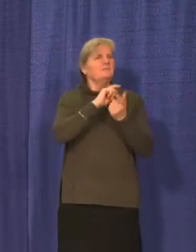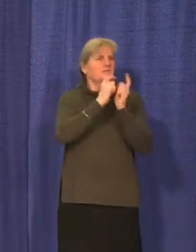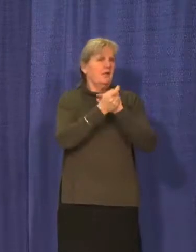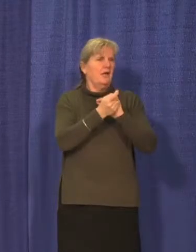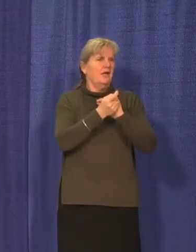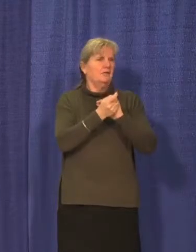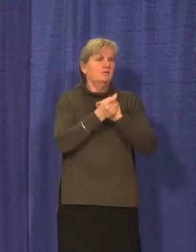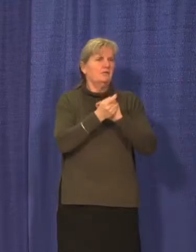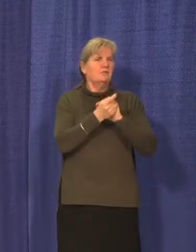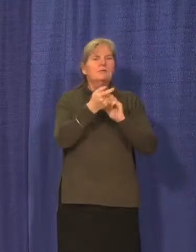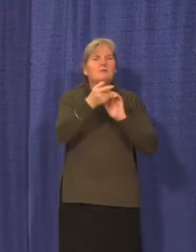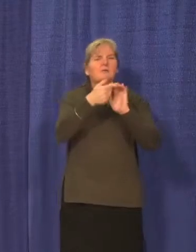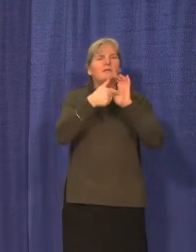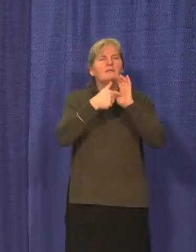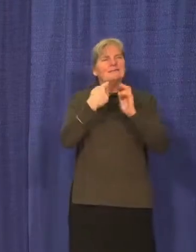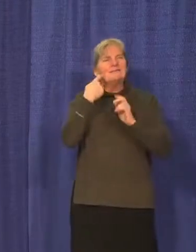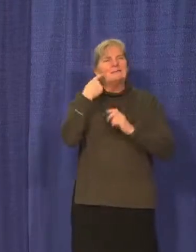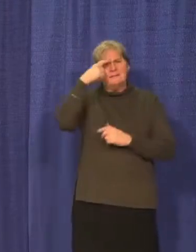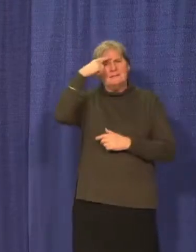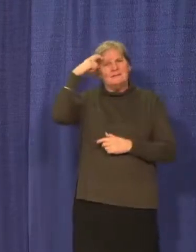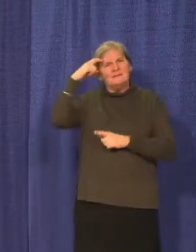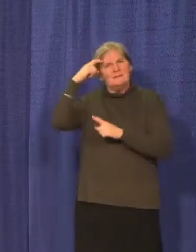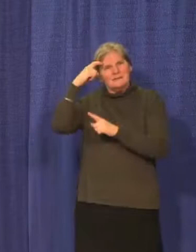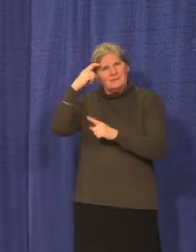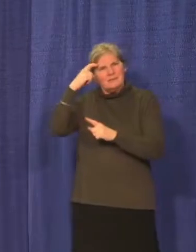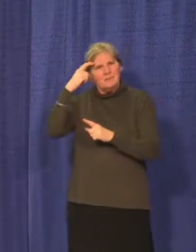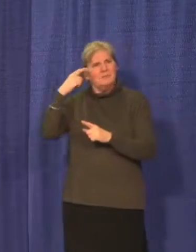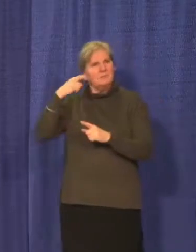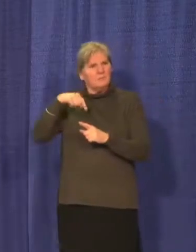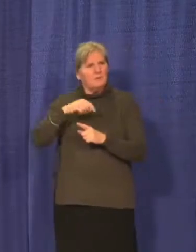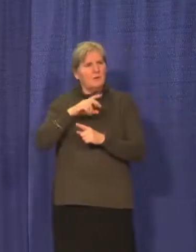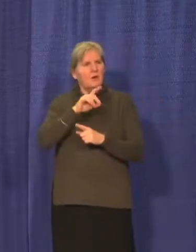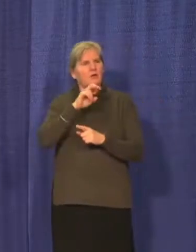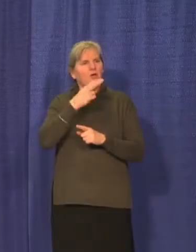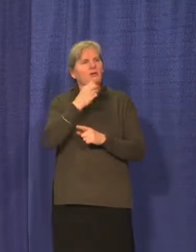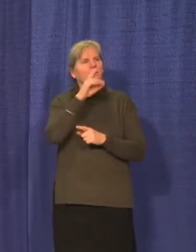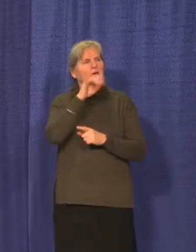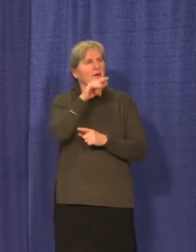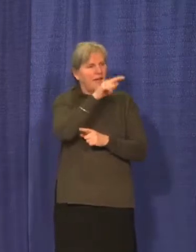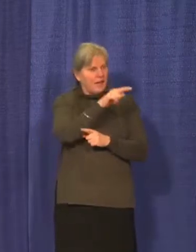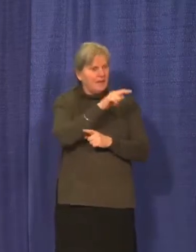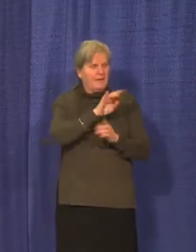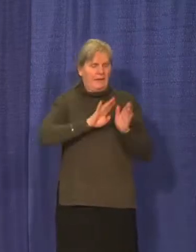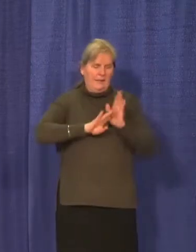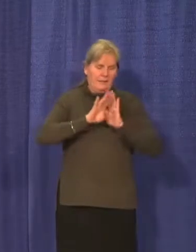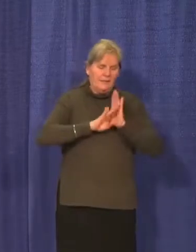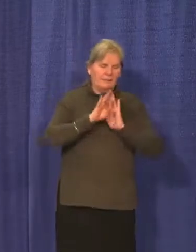over time. And we saw in the summer, because of the diligence of Dr Hanley and the guidelines and